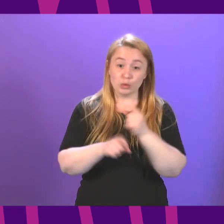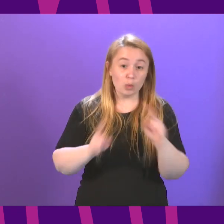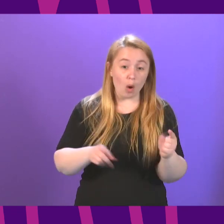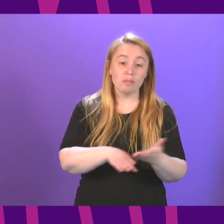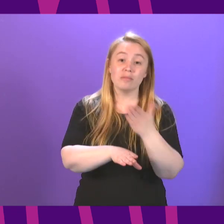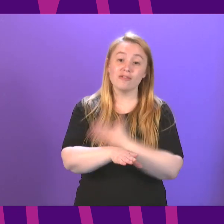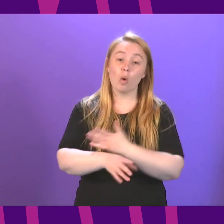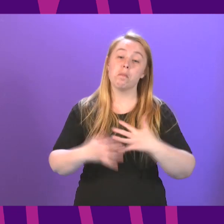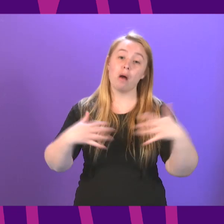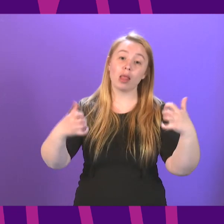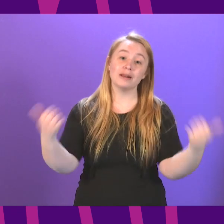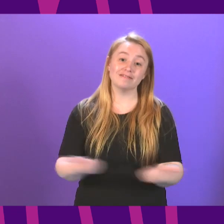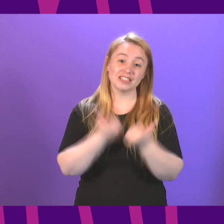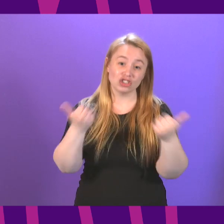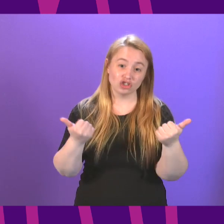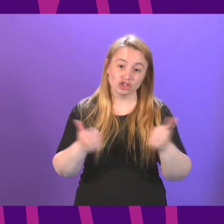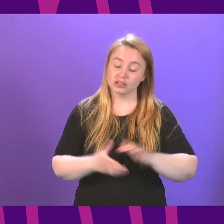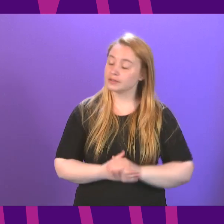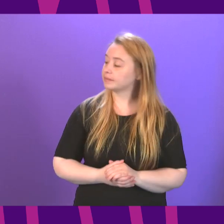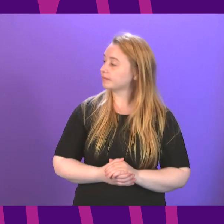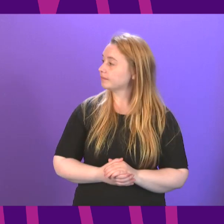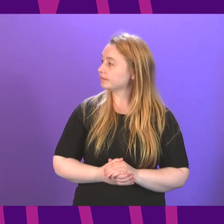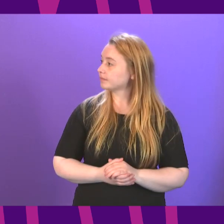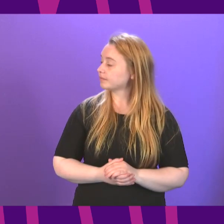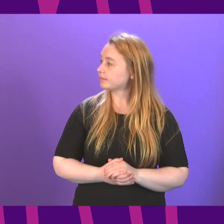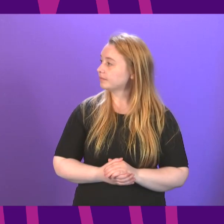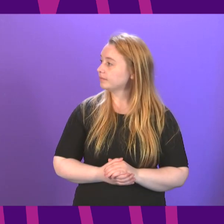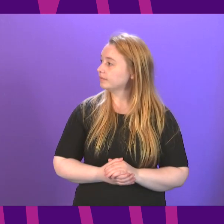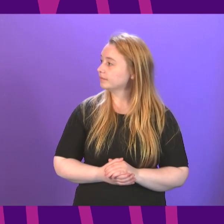The First Minister (Nicola Sturgeon): We have already taken action in that regard.